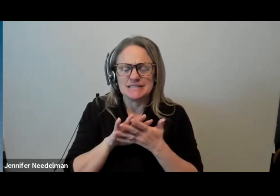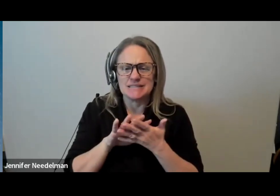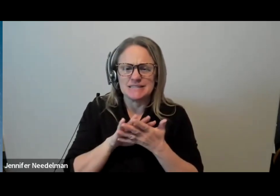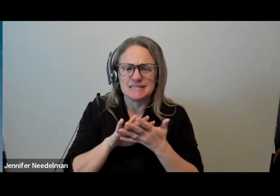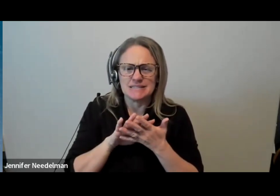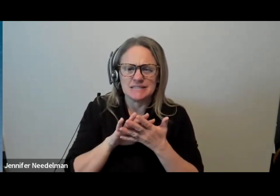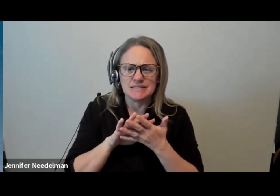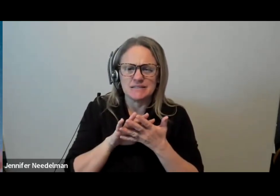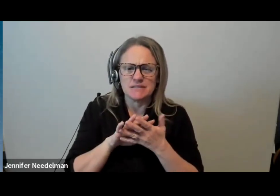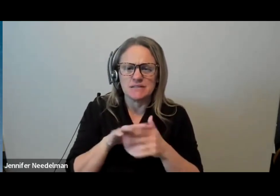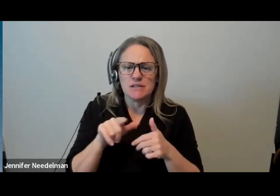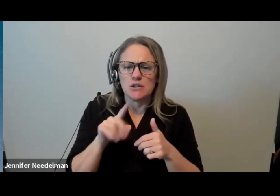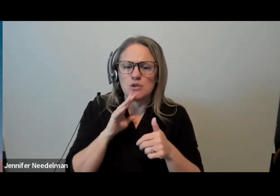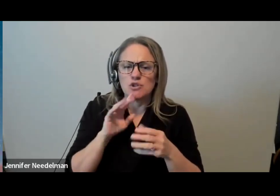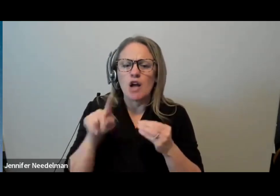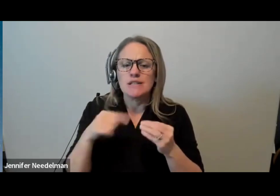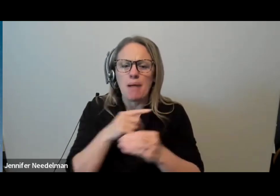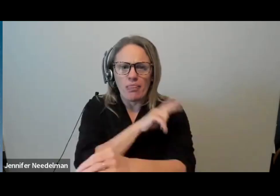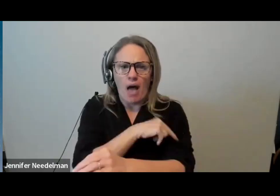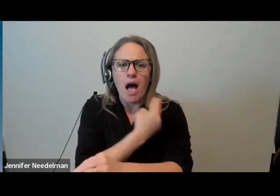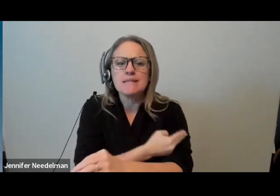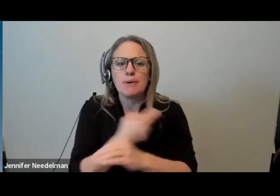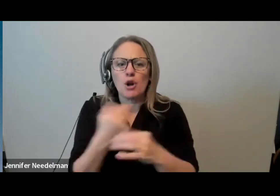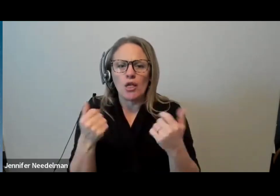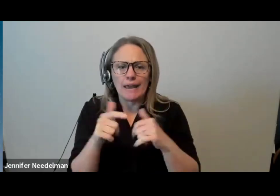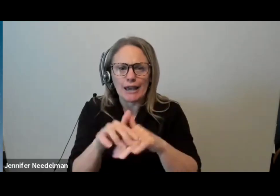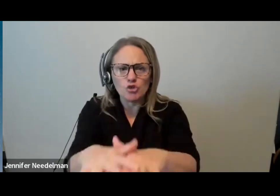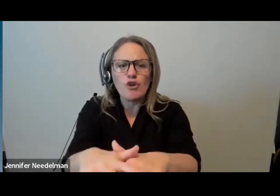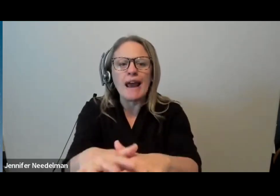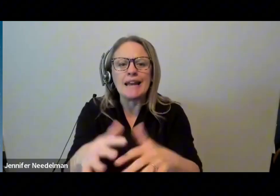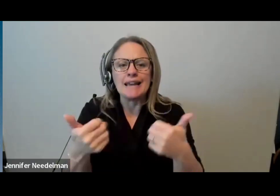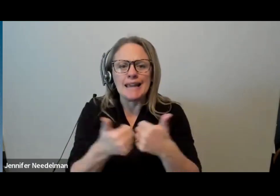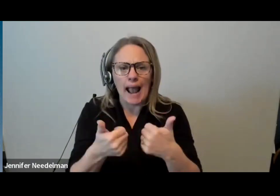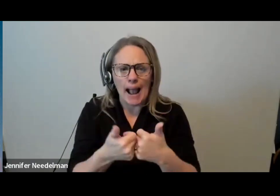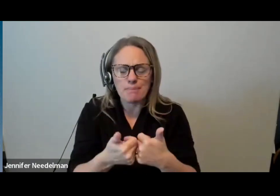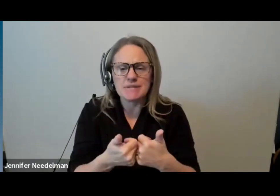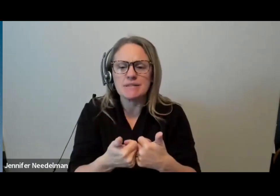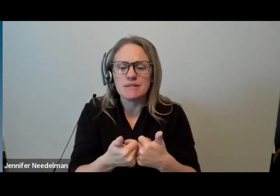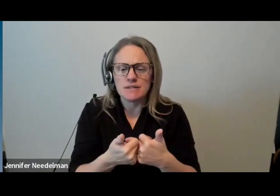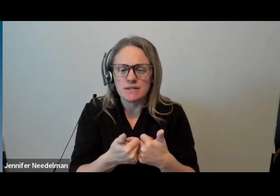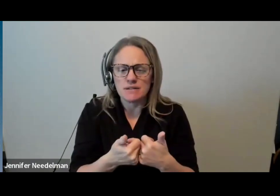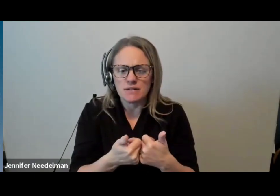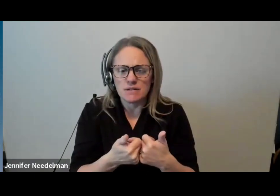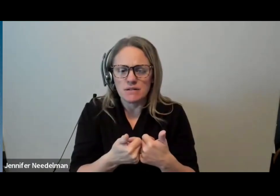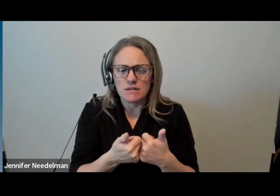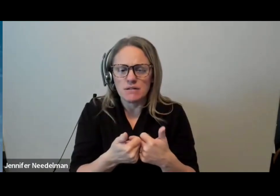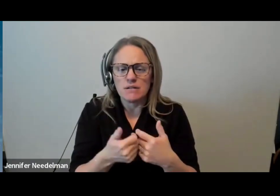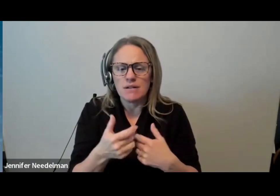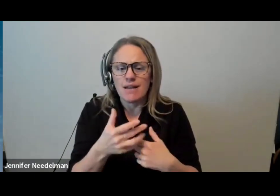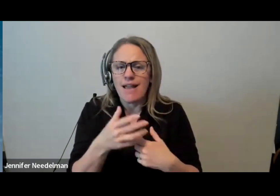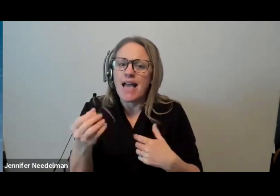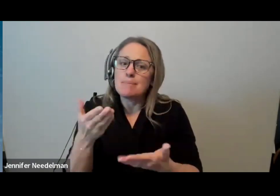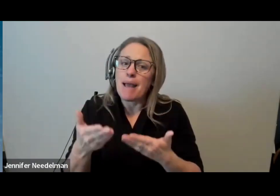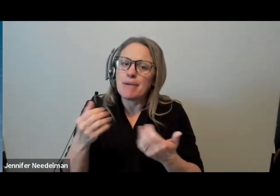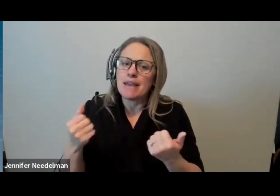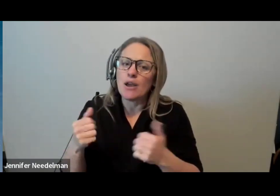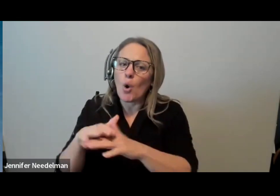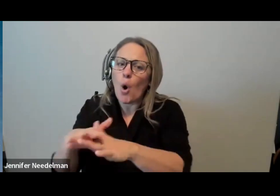integrating gaming and we can see elements of gaming, and the gaming industry, and games permeating into other industries such as education, healthcare,